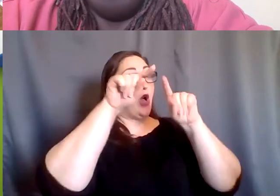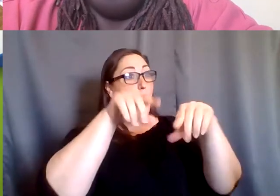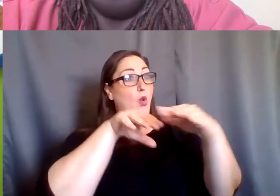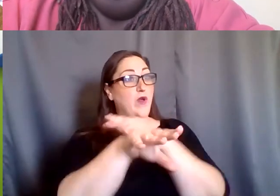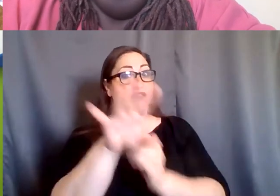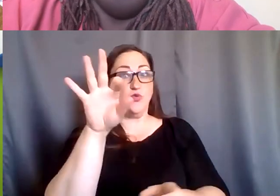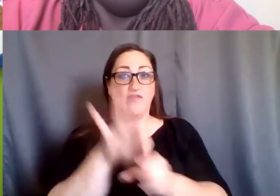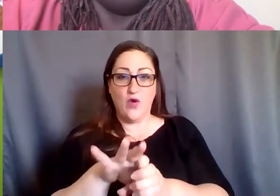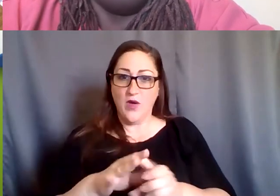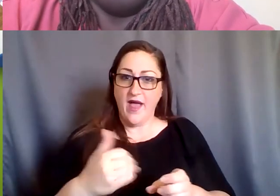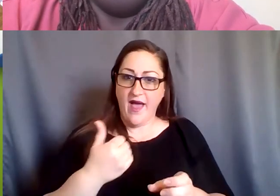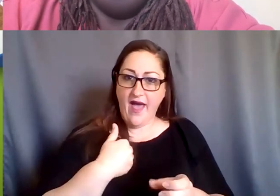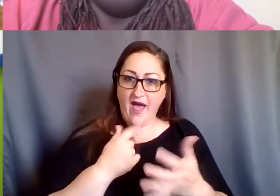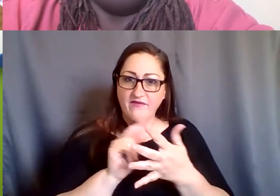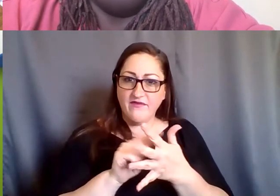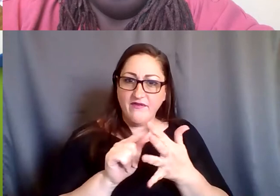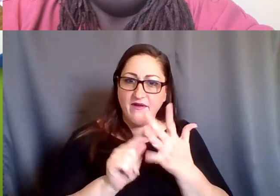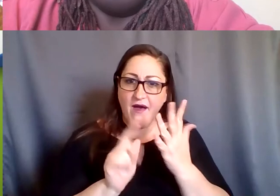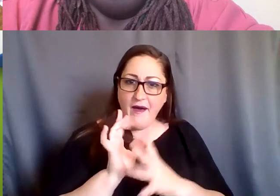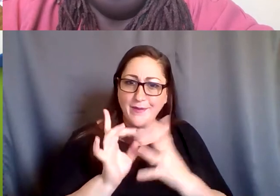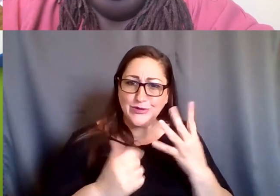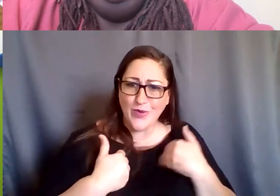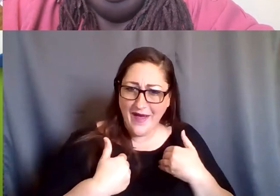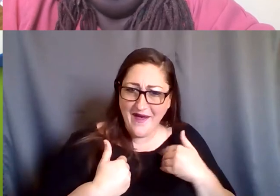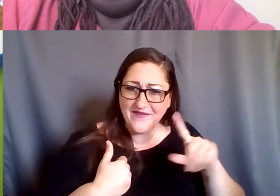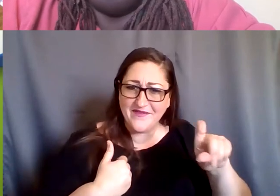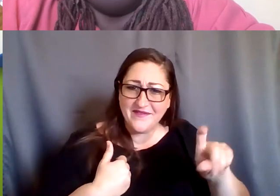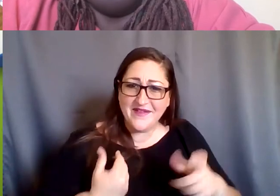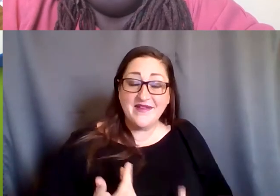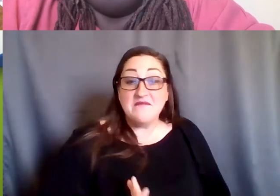One the things that I find really difficult as a disabled person is the idea that